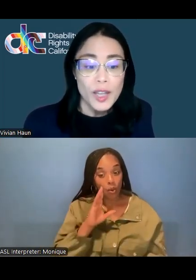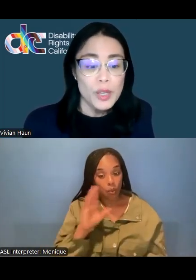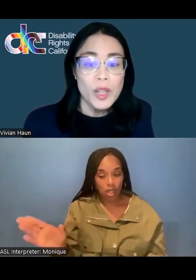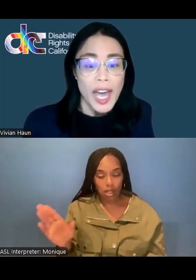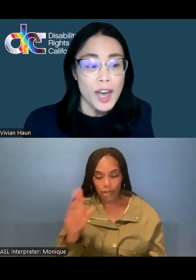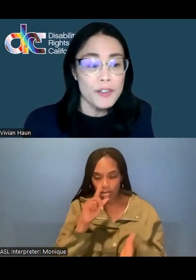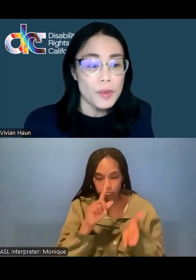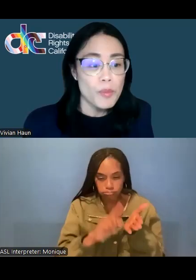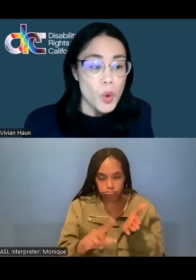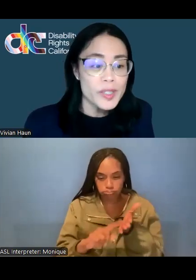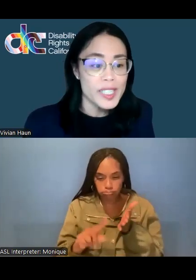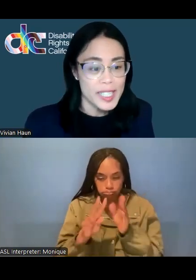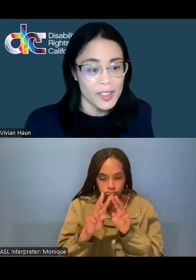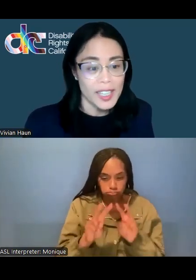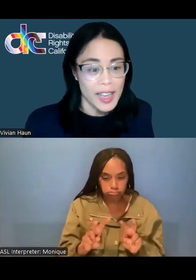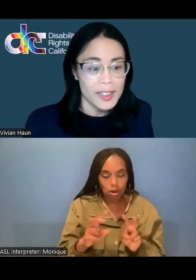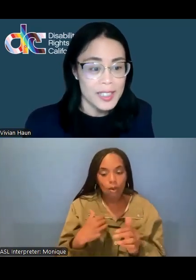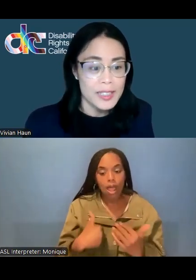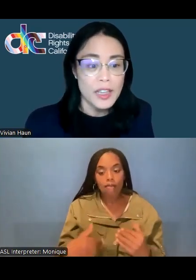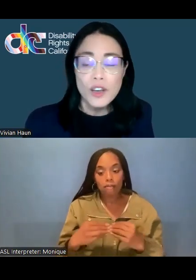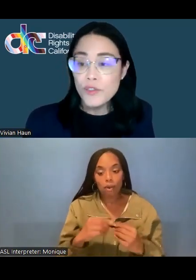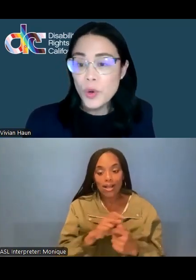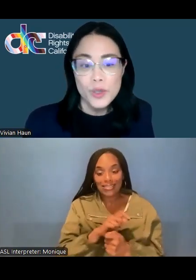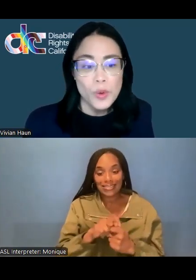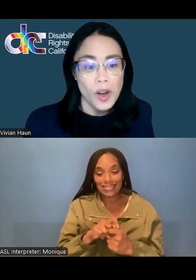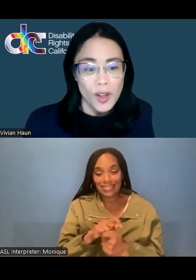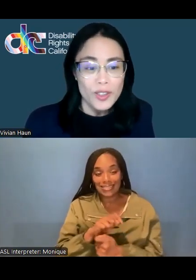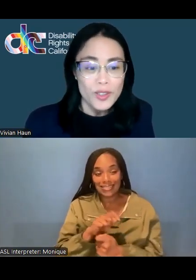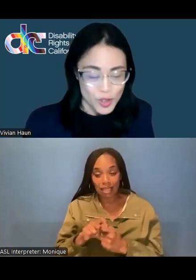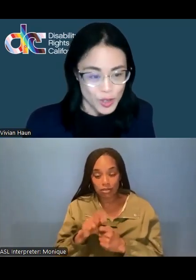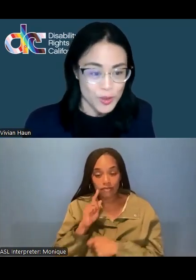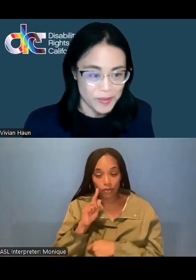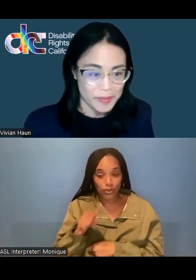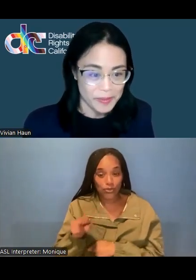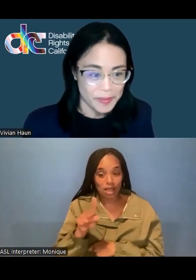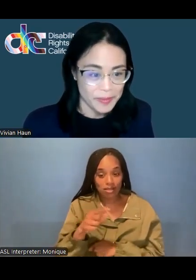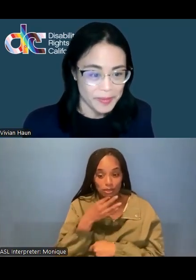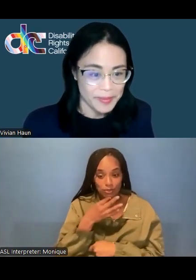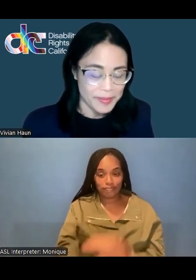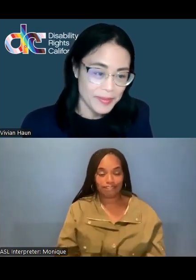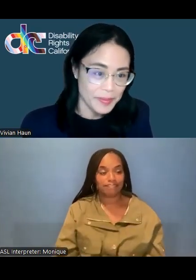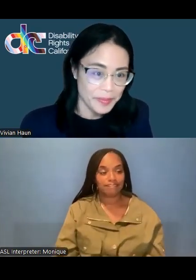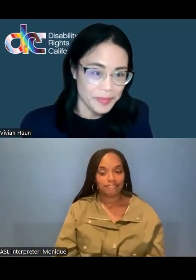and we will have more detailed analysis for you all soon.